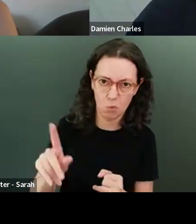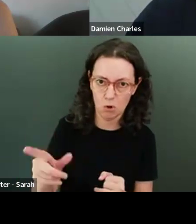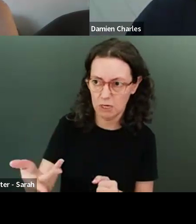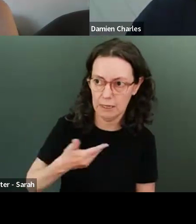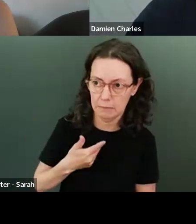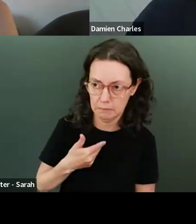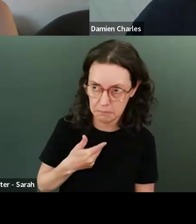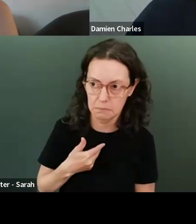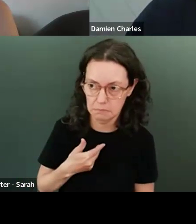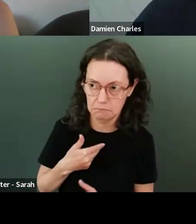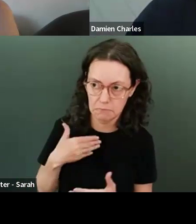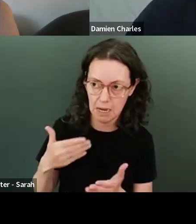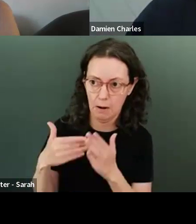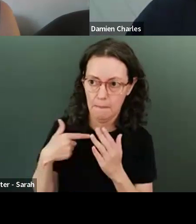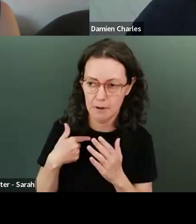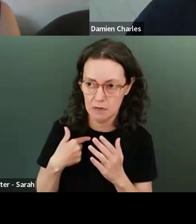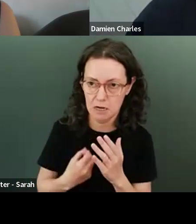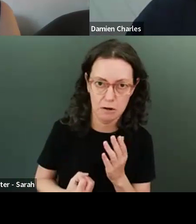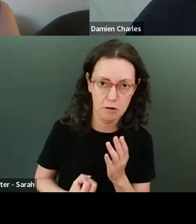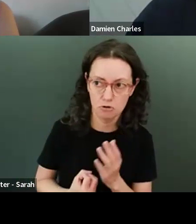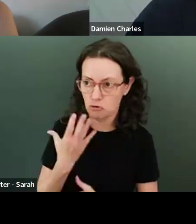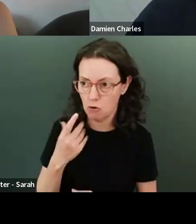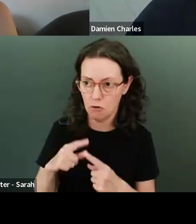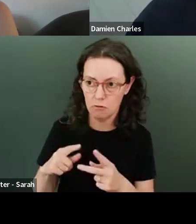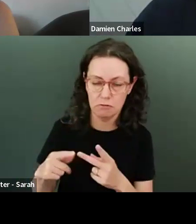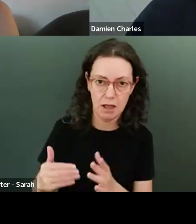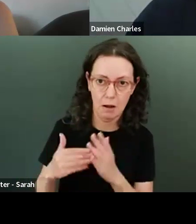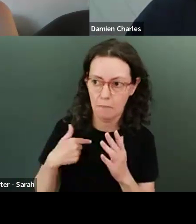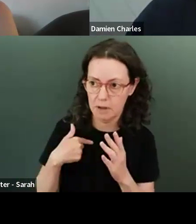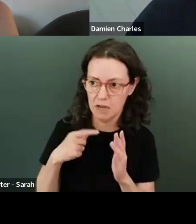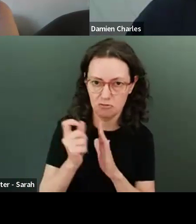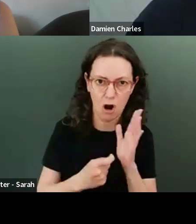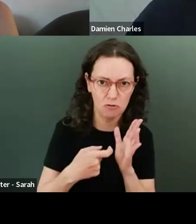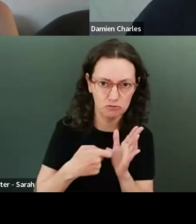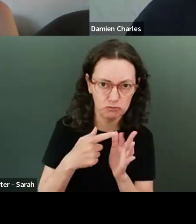because they can do the job brokering,